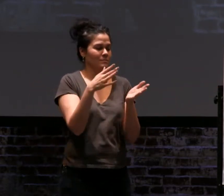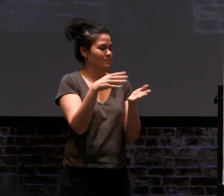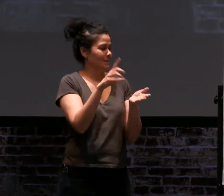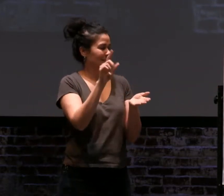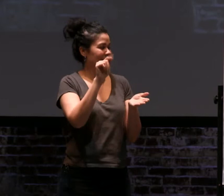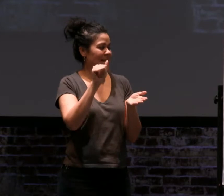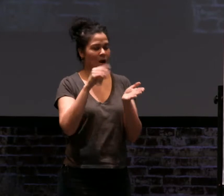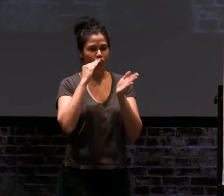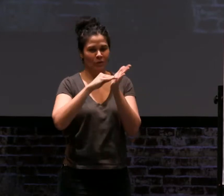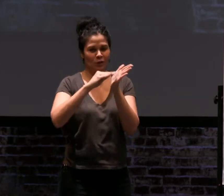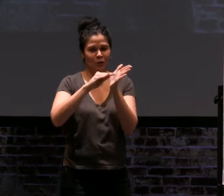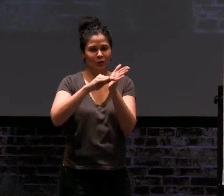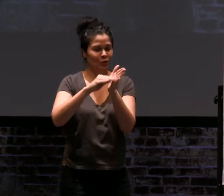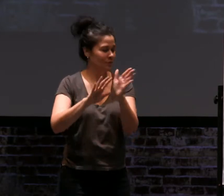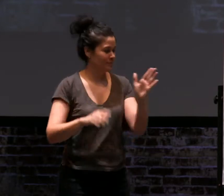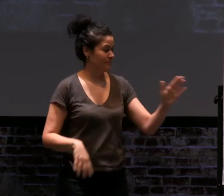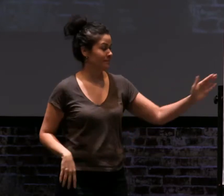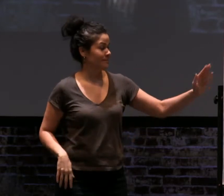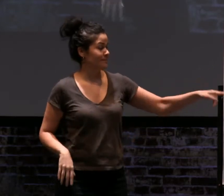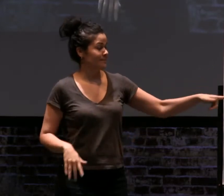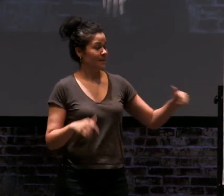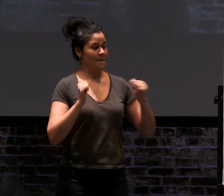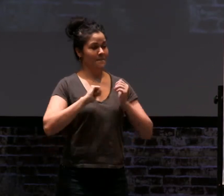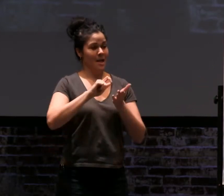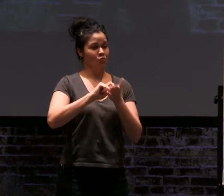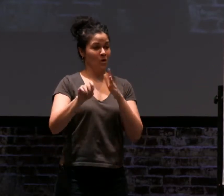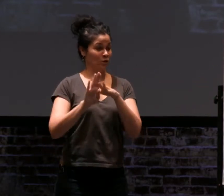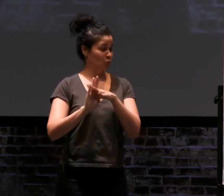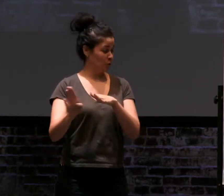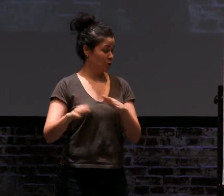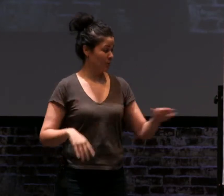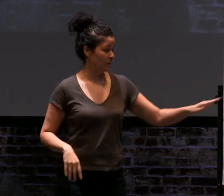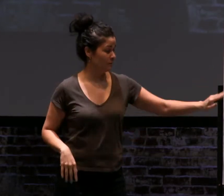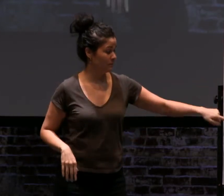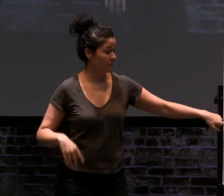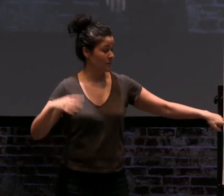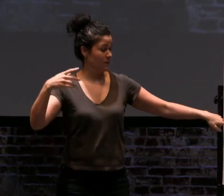The degree track, data research playwriting retreat